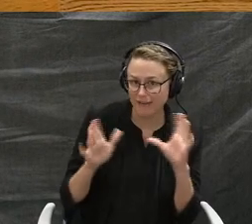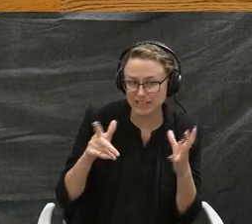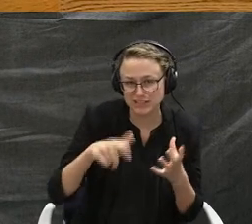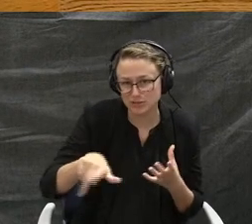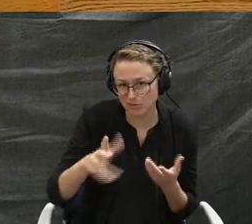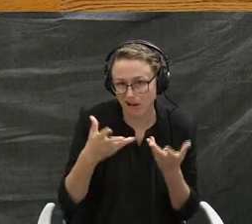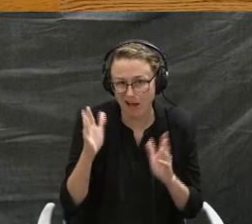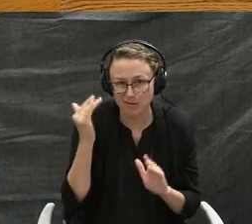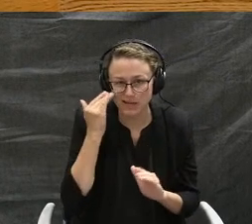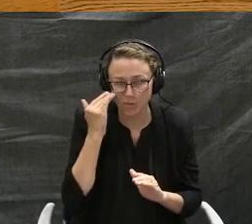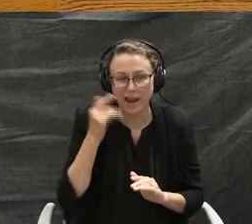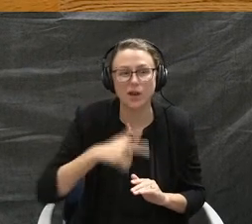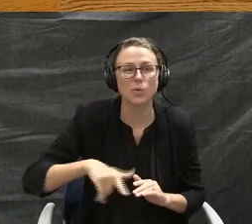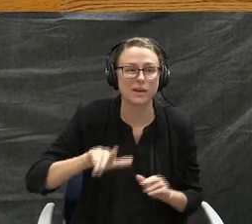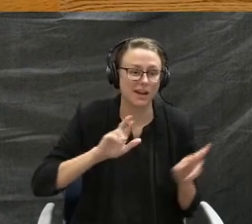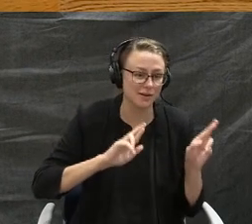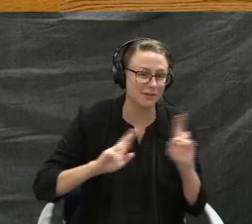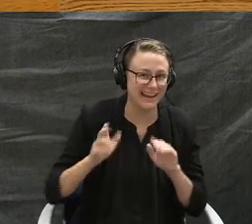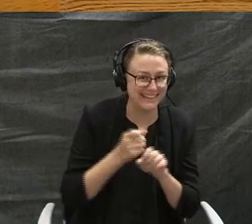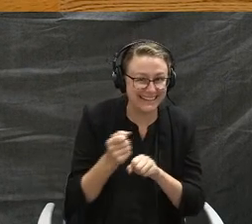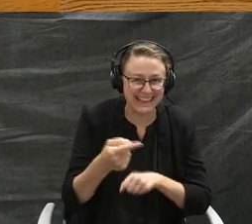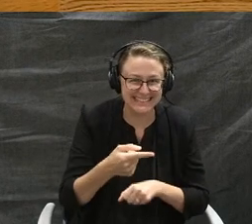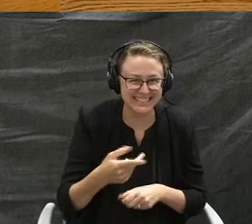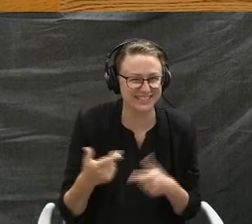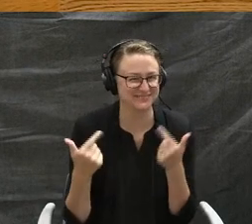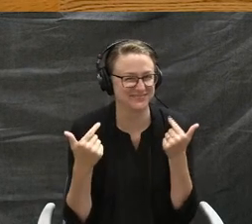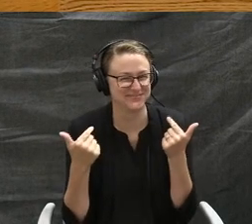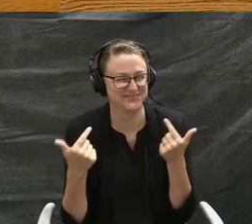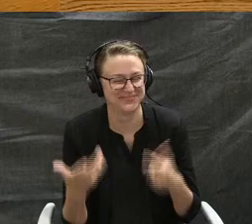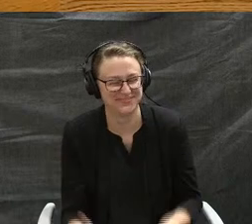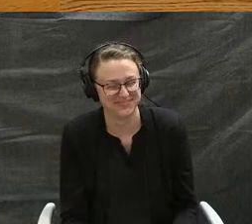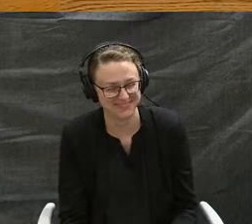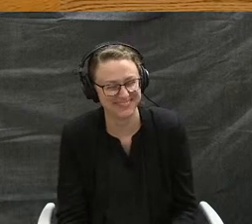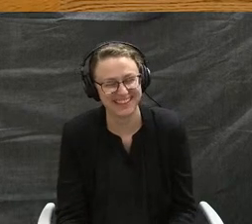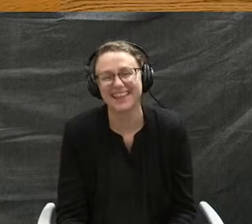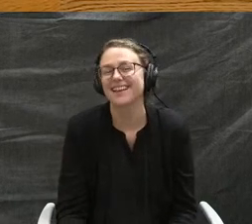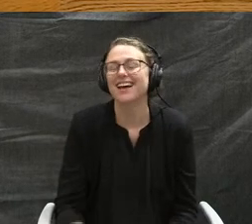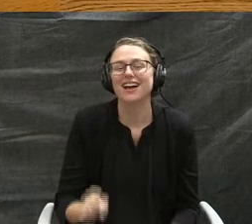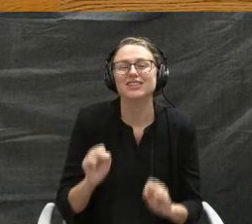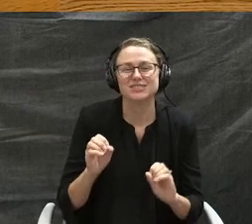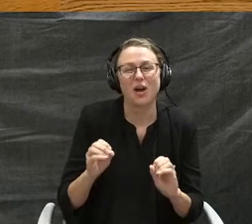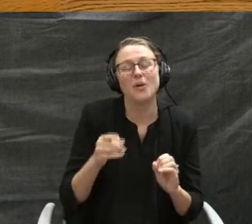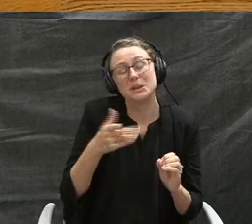ready for next year, so you have those plans and plus the goal.